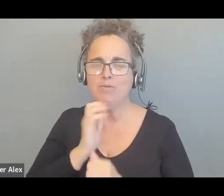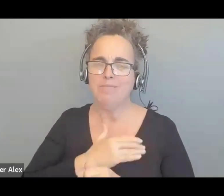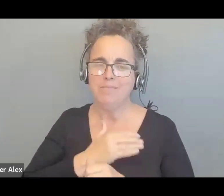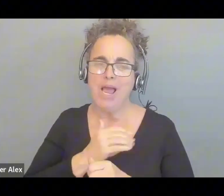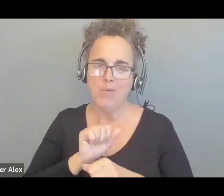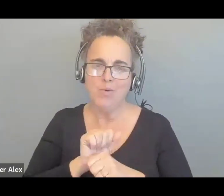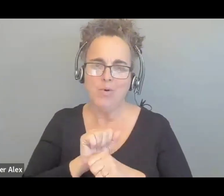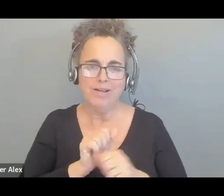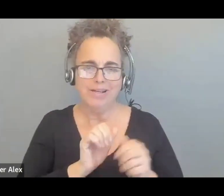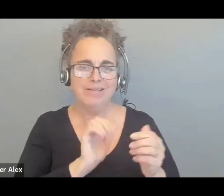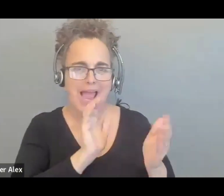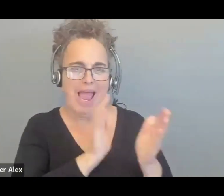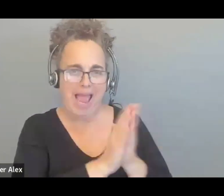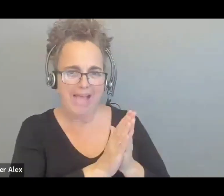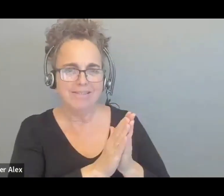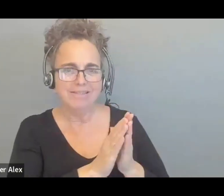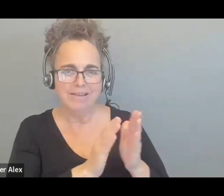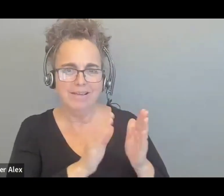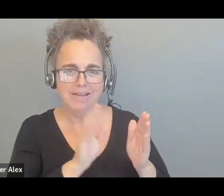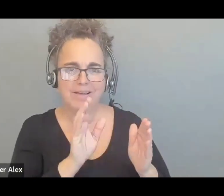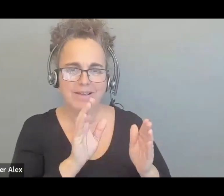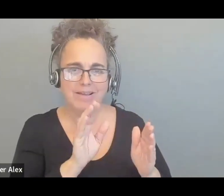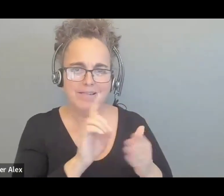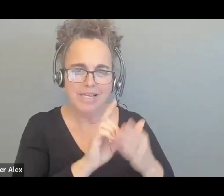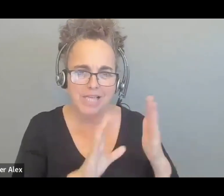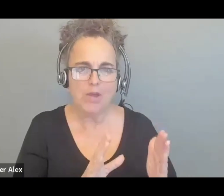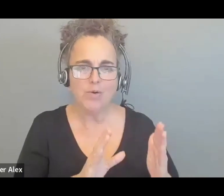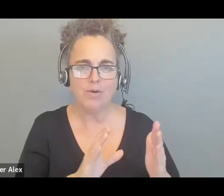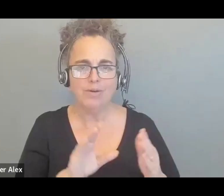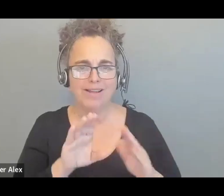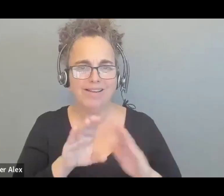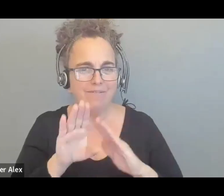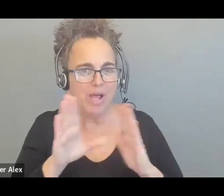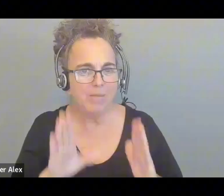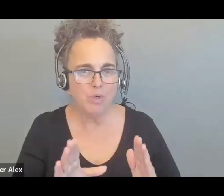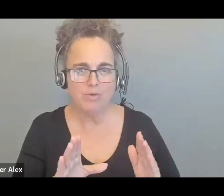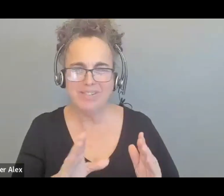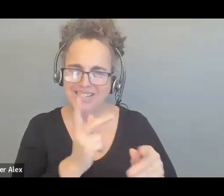and developers to keep it simple, right? Because there's egos in development and, and,